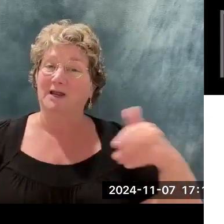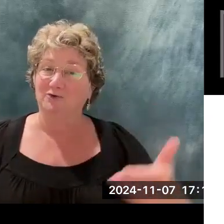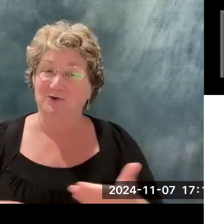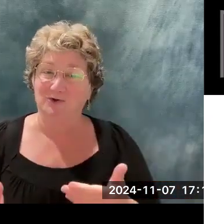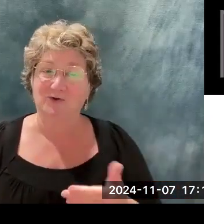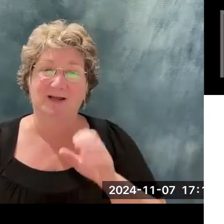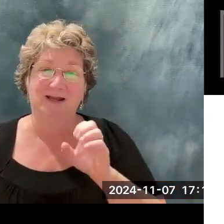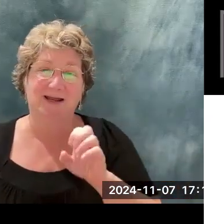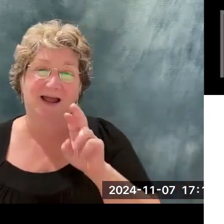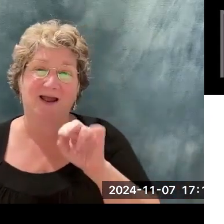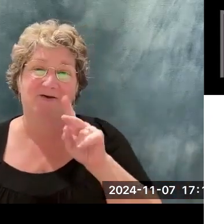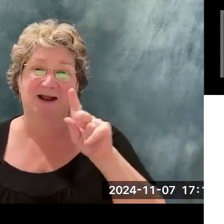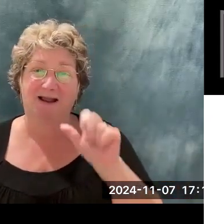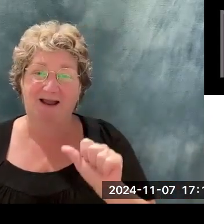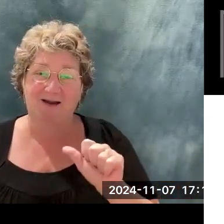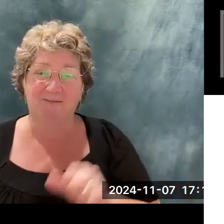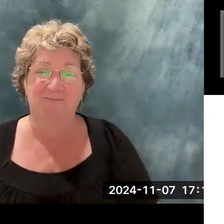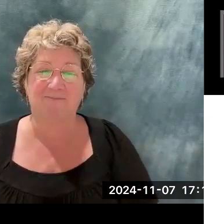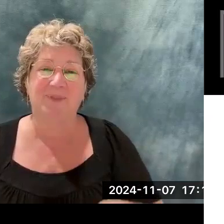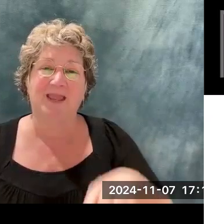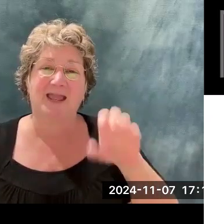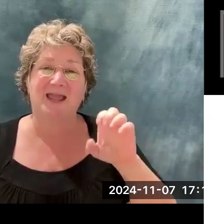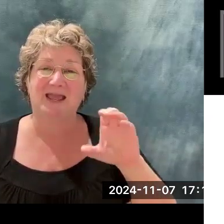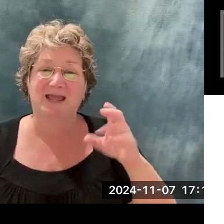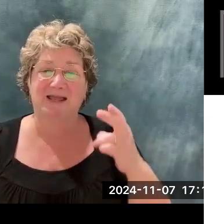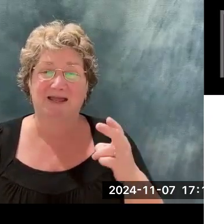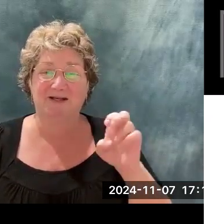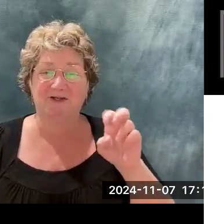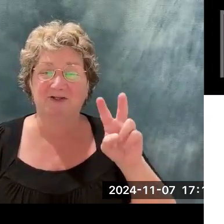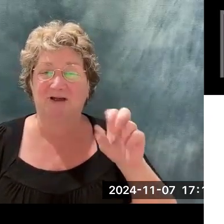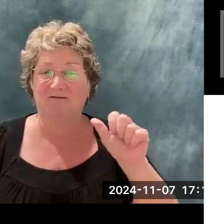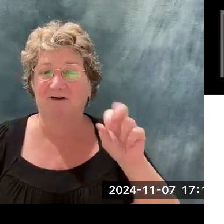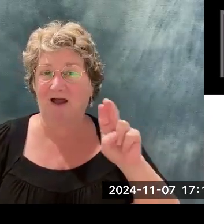if I messed that up, who has worked as a licensed